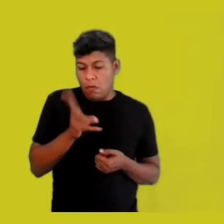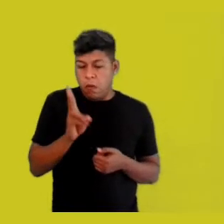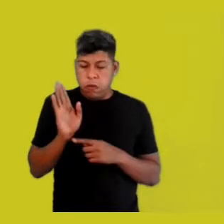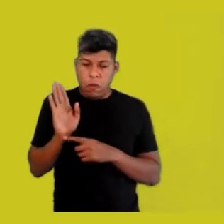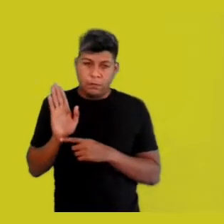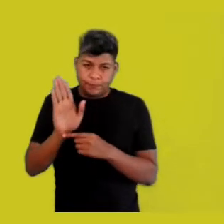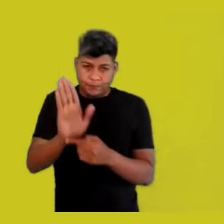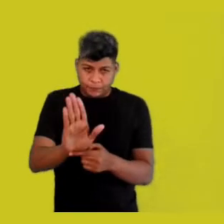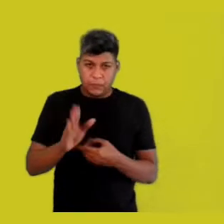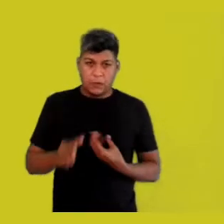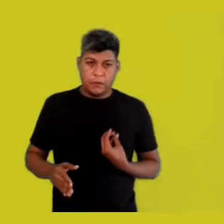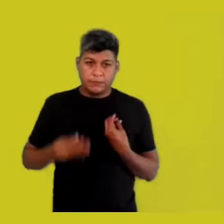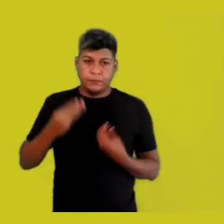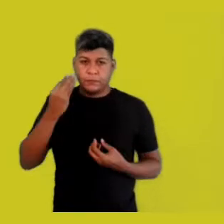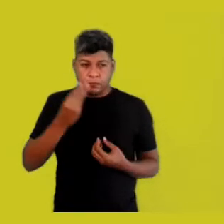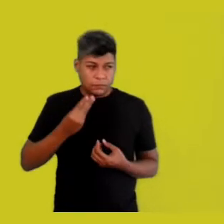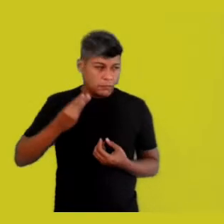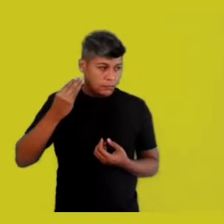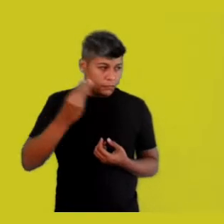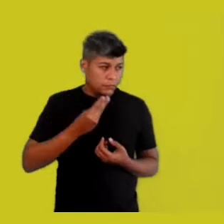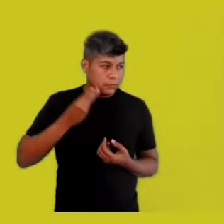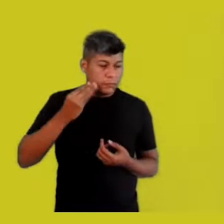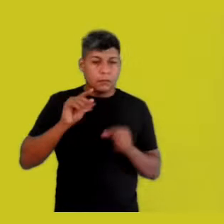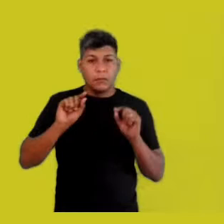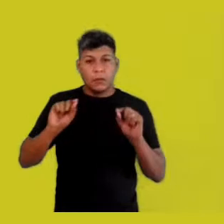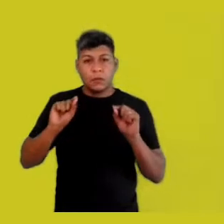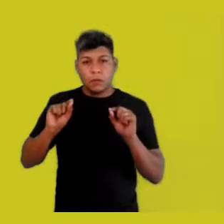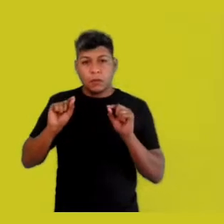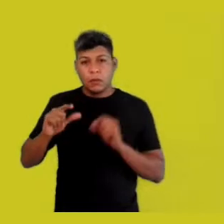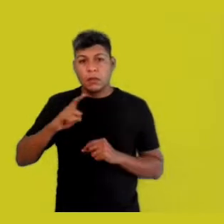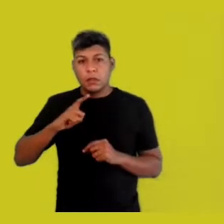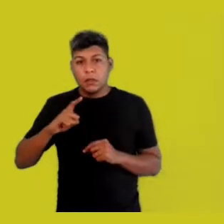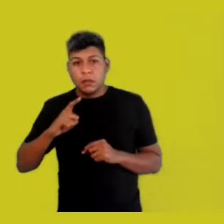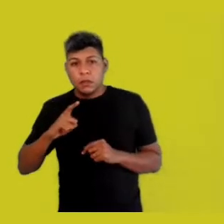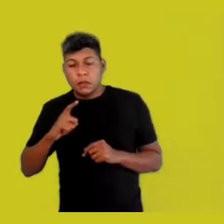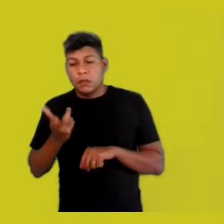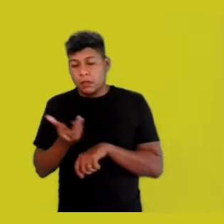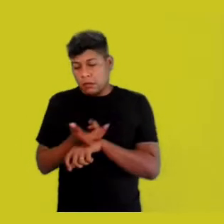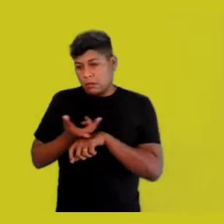to the experiences of those who go to them, to this day.